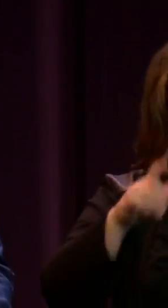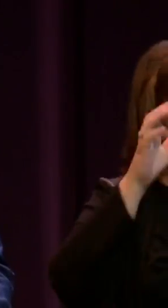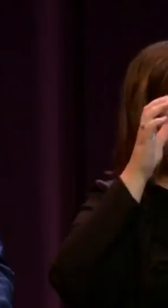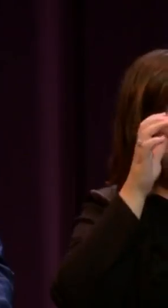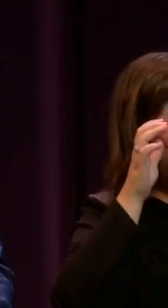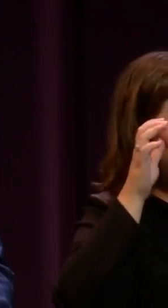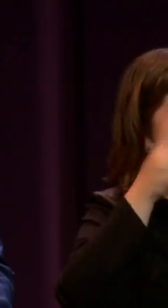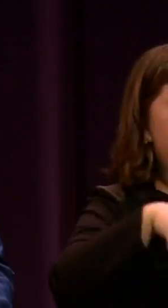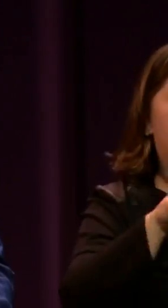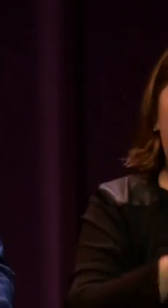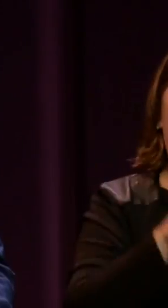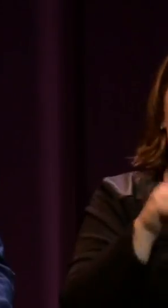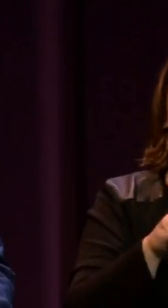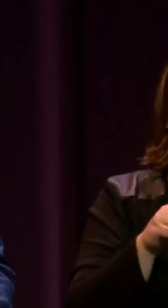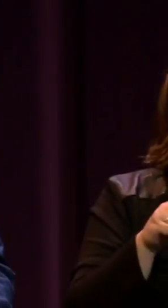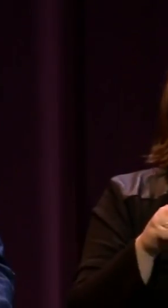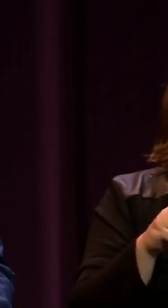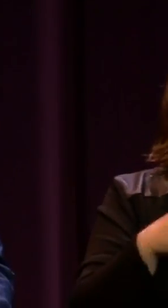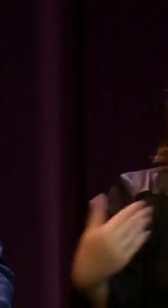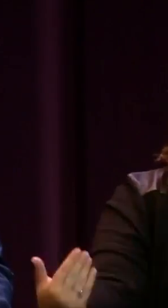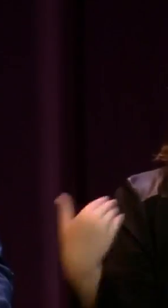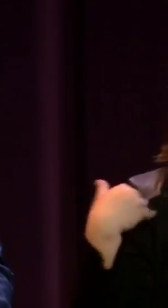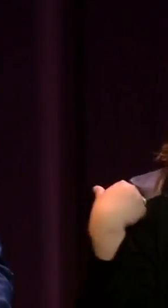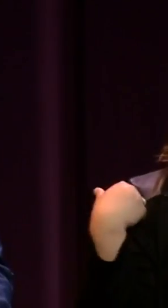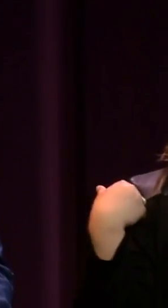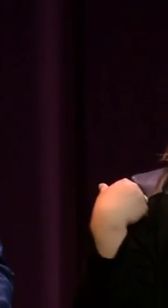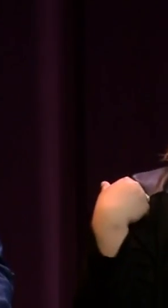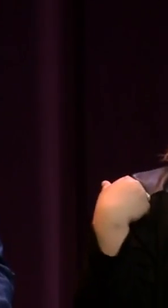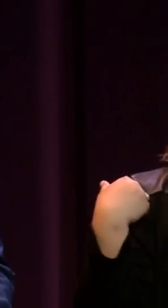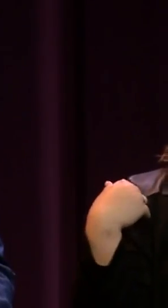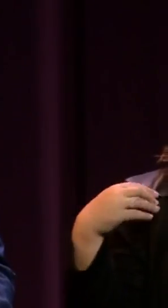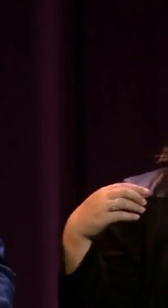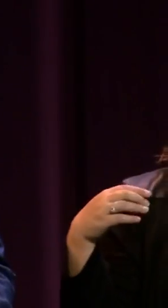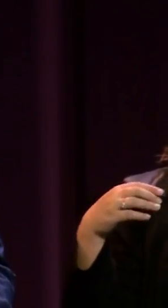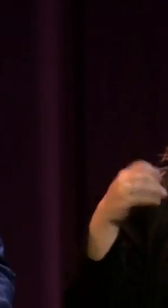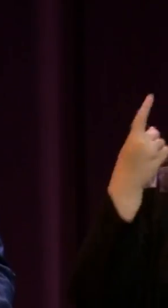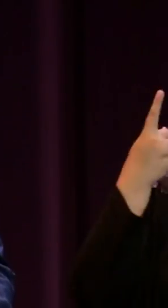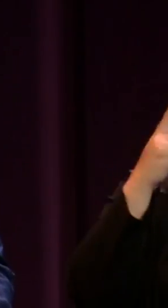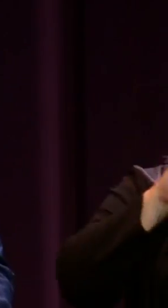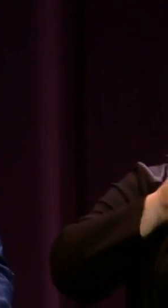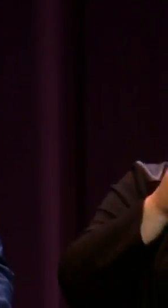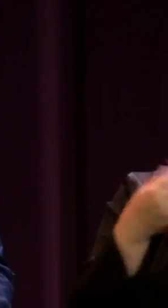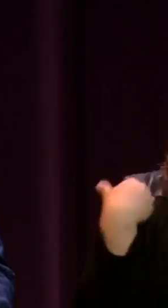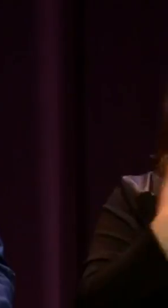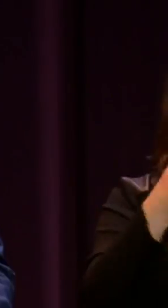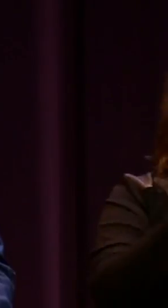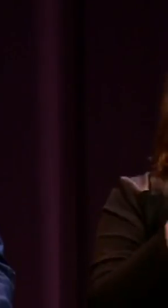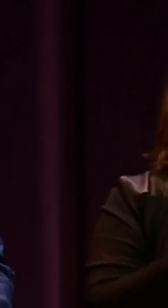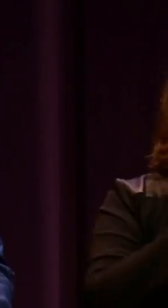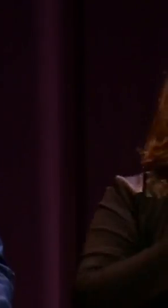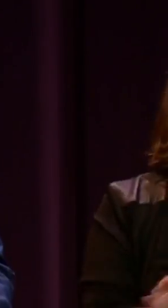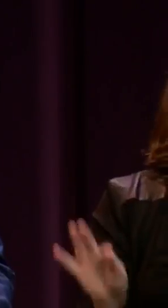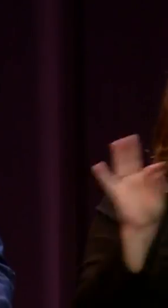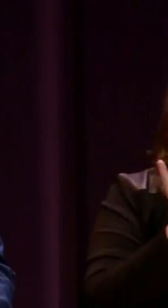BY THE OFFICIALS CHARGED WITH EXECUTING AND INTERPRETING OUR LAWS IS CRUCIAL. THE OFFICE OF ATTORNEY GENERAL